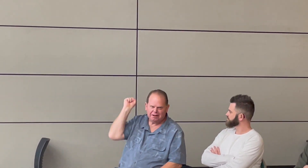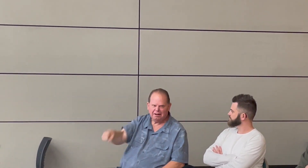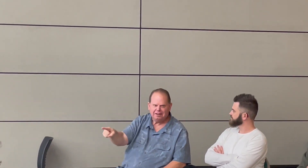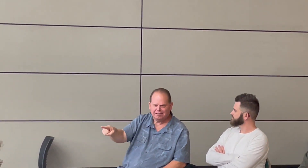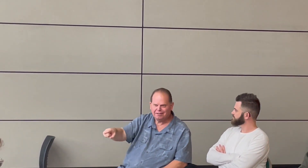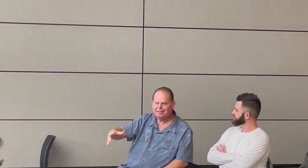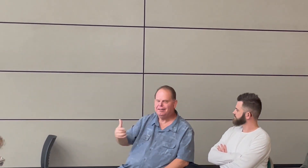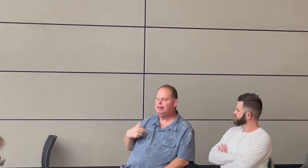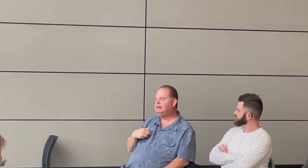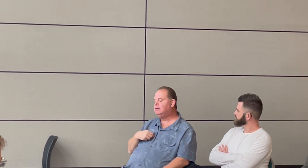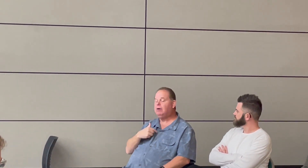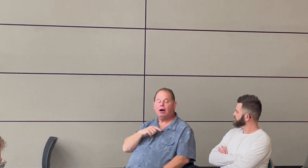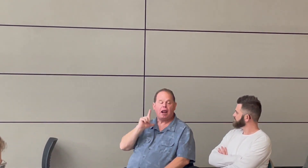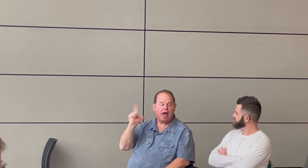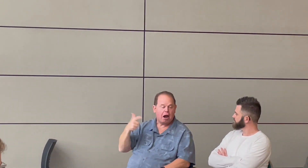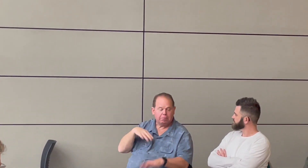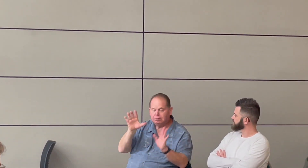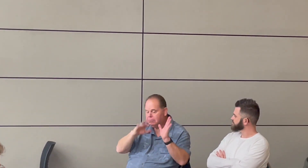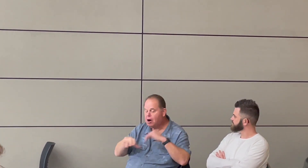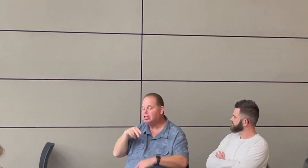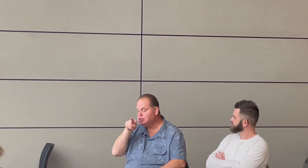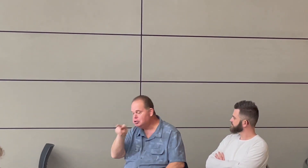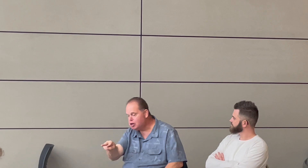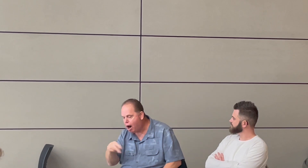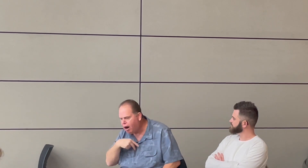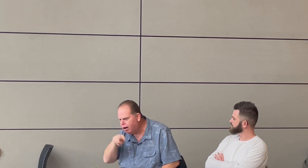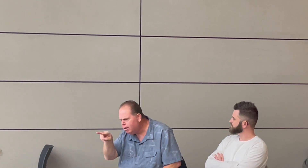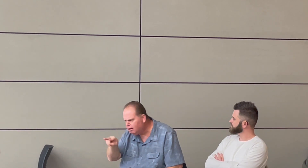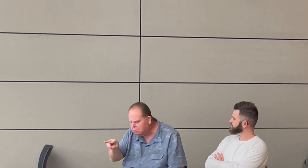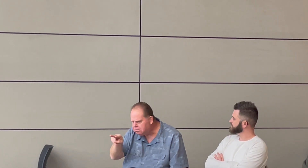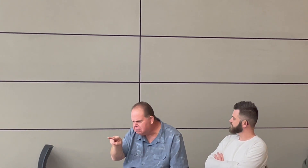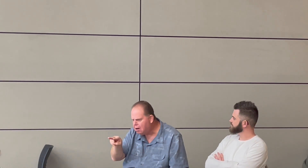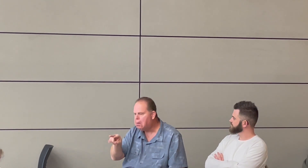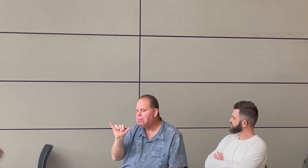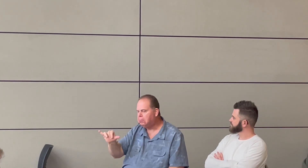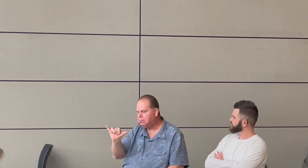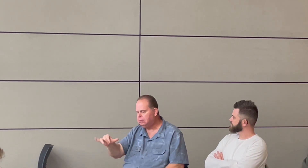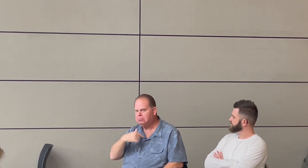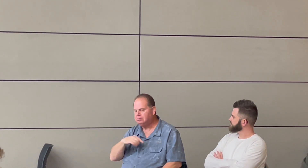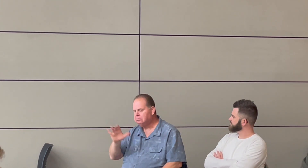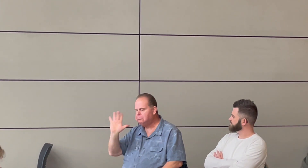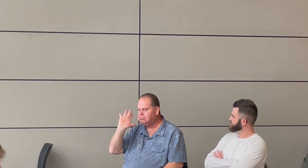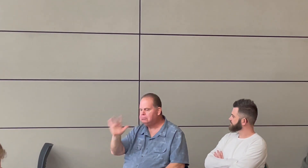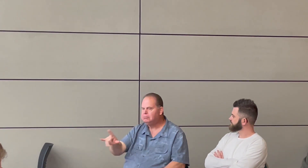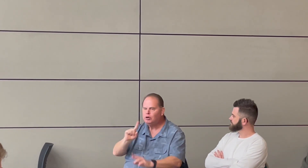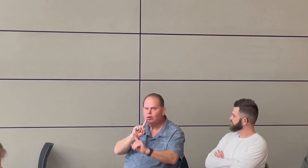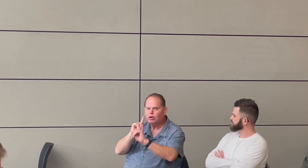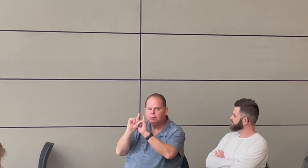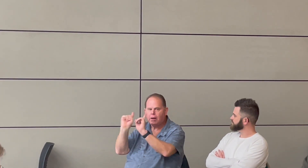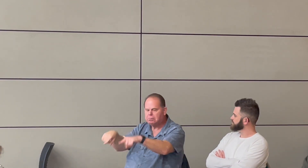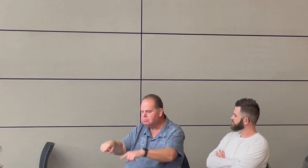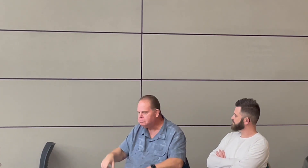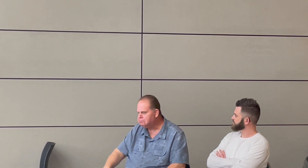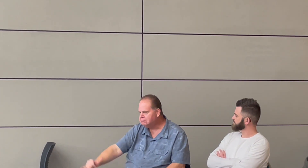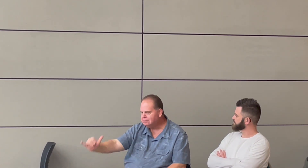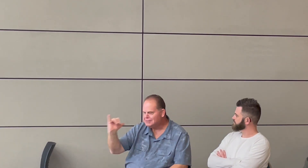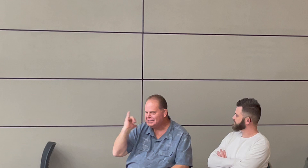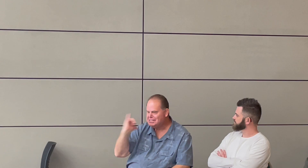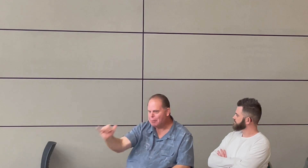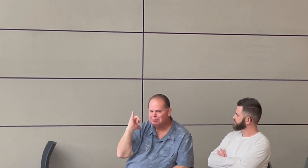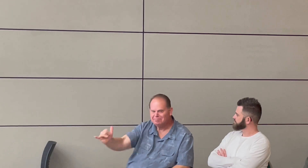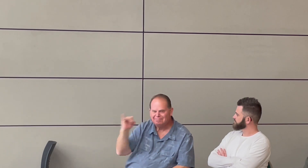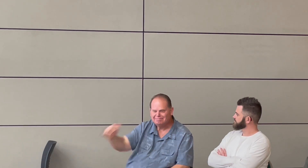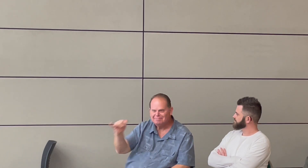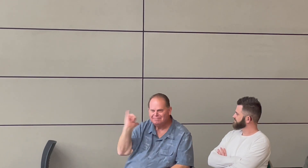deaf as I kept searching I found some other information I decided to look on the threads